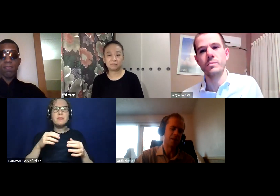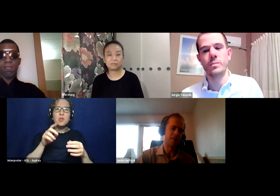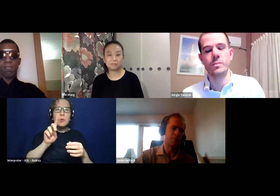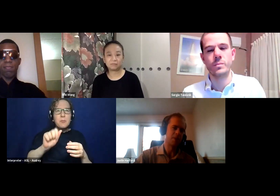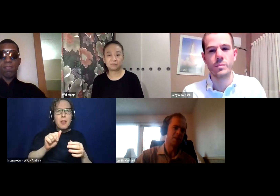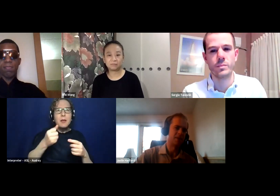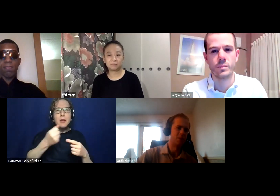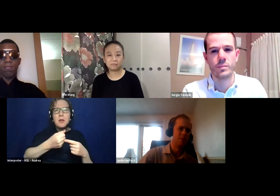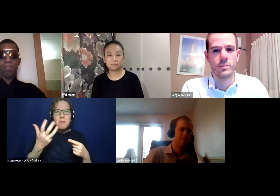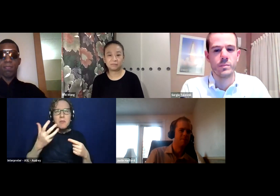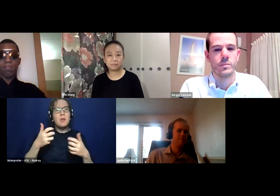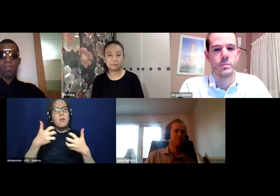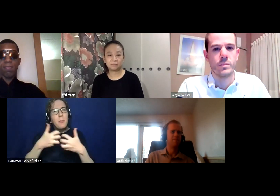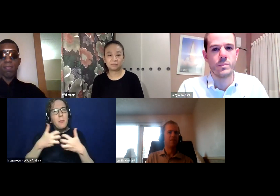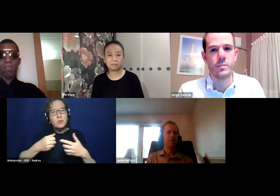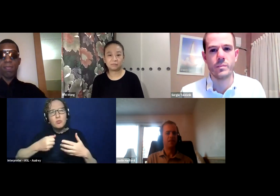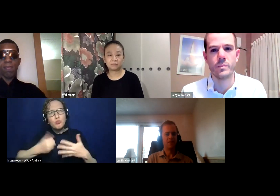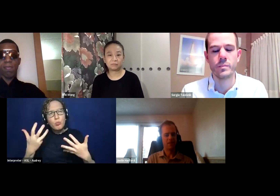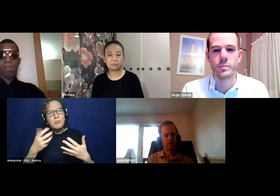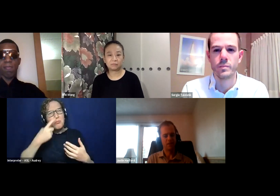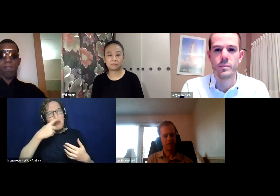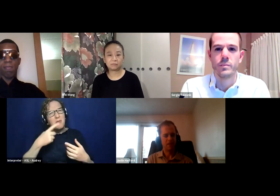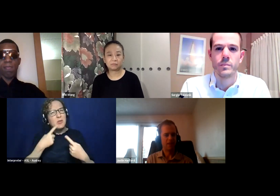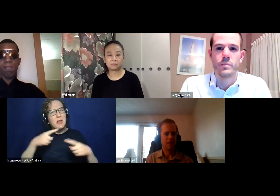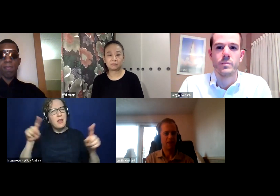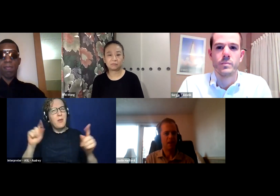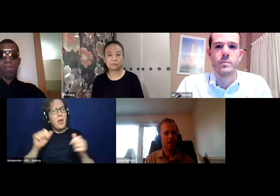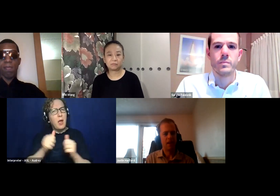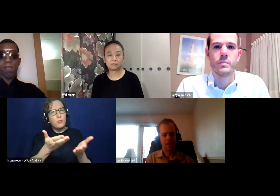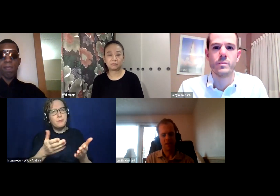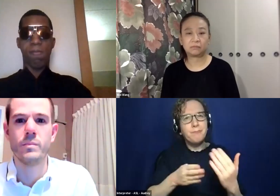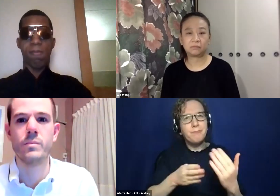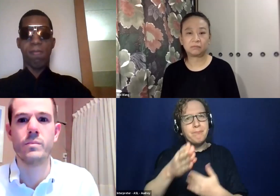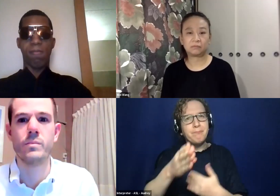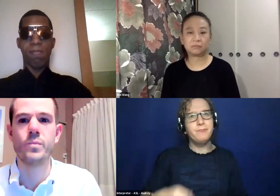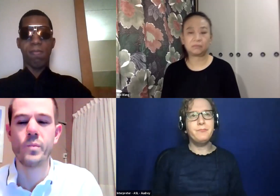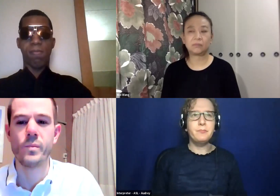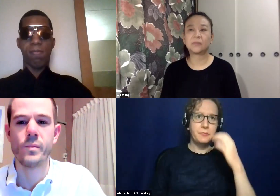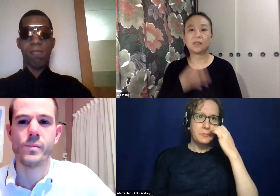be successful. >> WEI WANG: